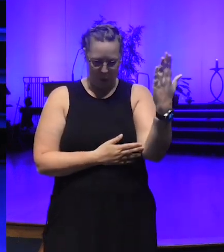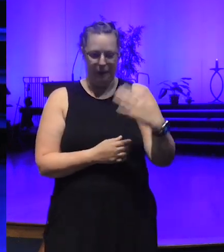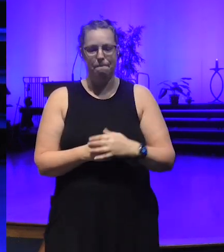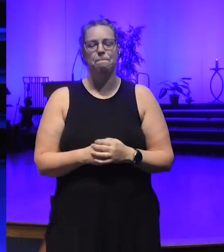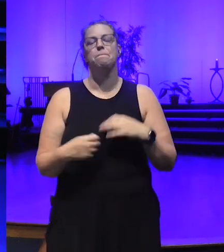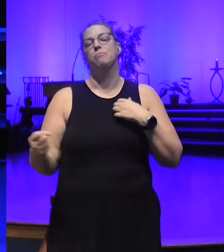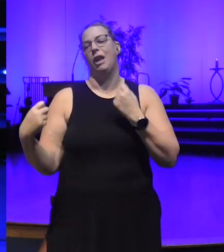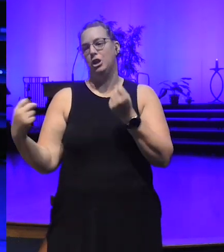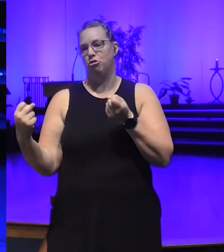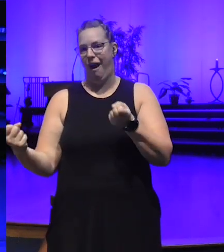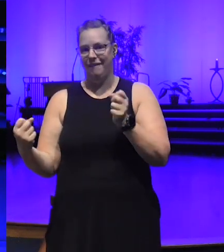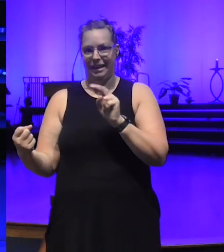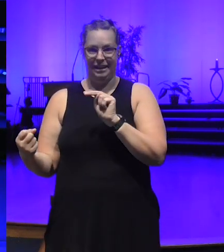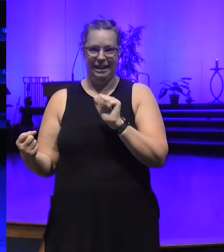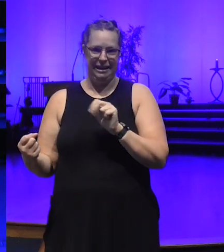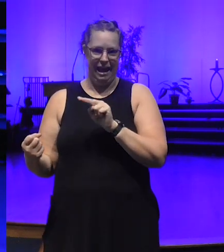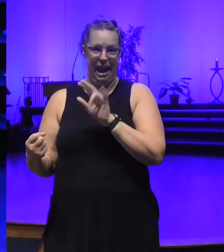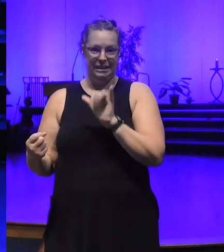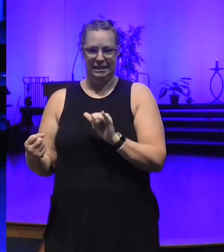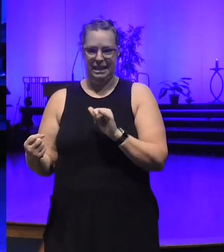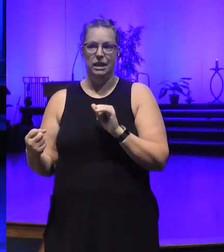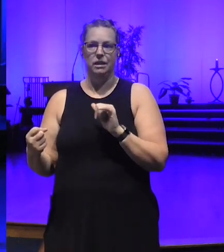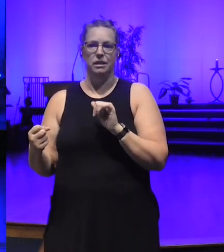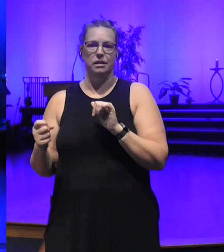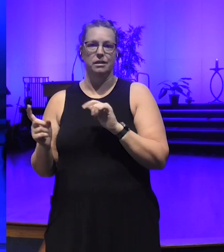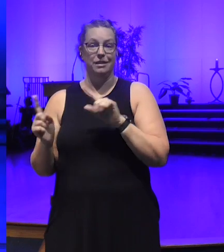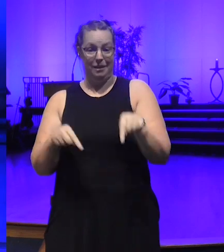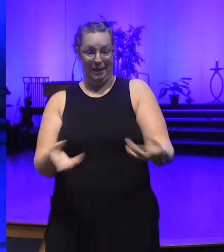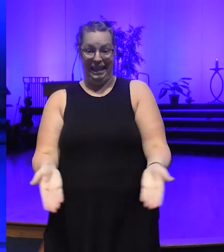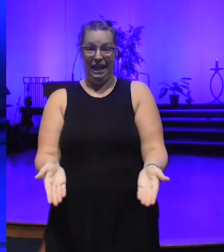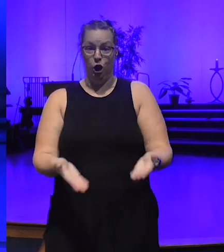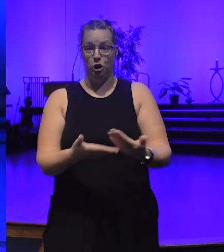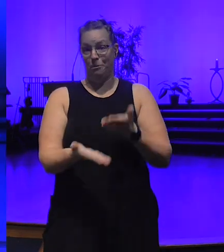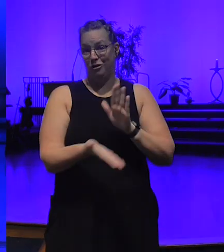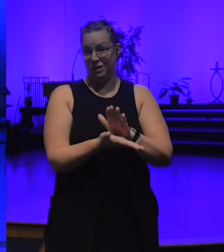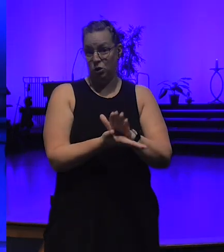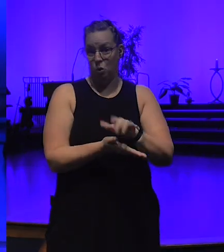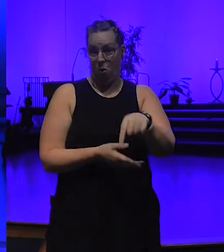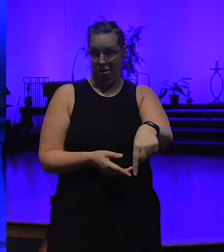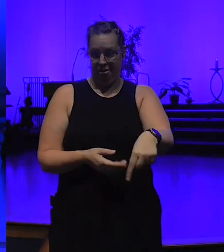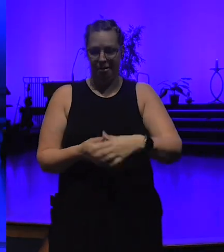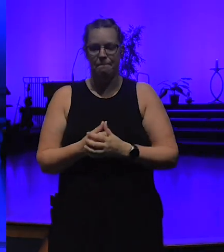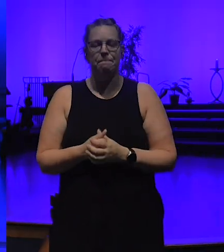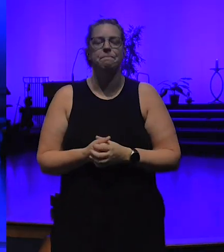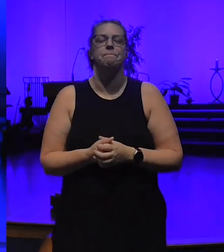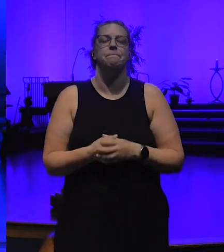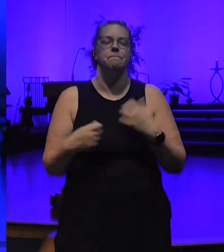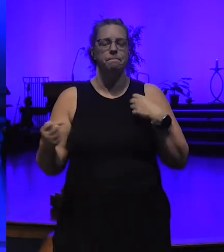Nancy to uh preschool right here at Mile High Church our children's enrichment center and